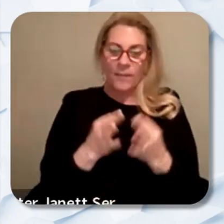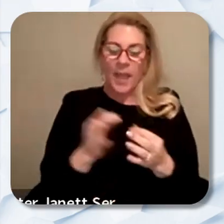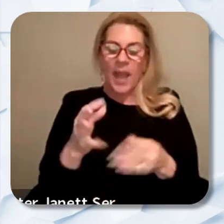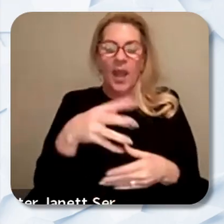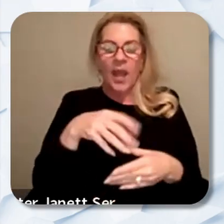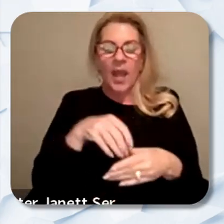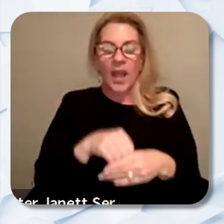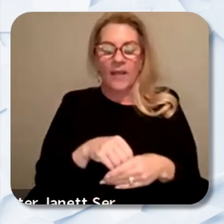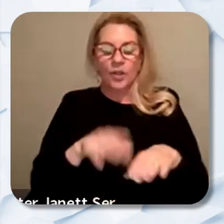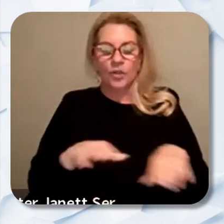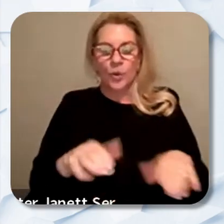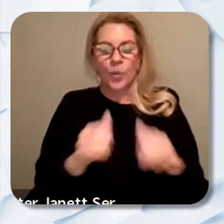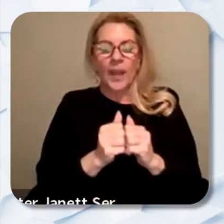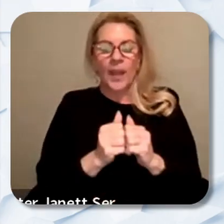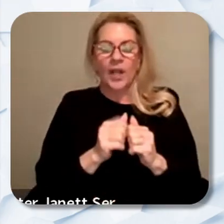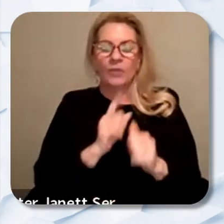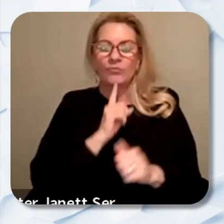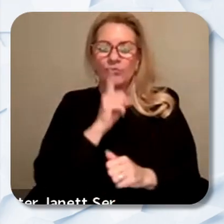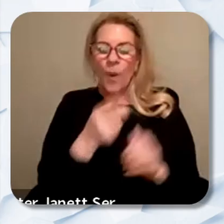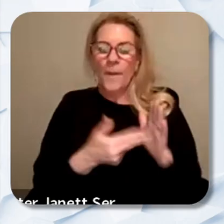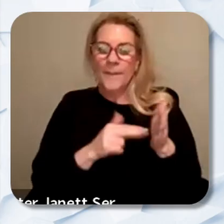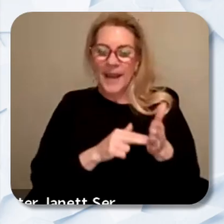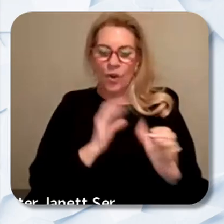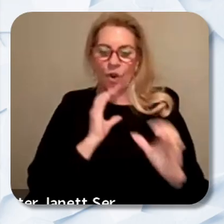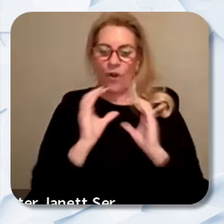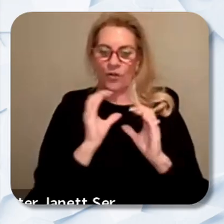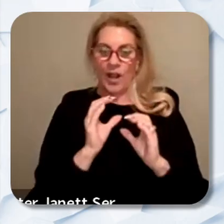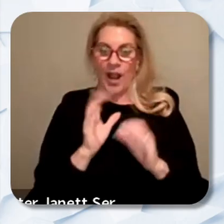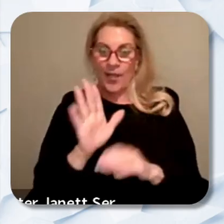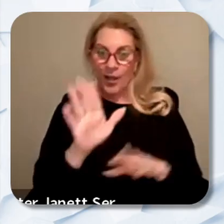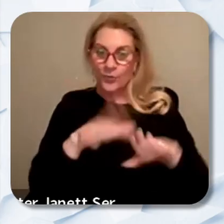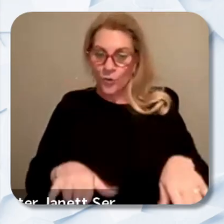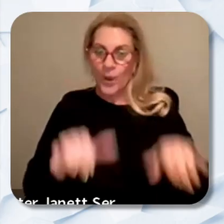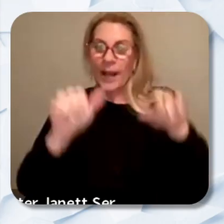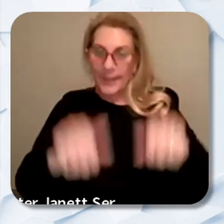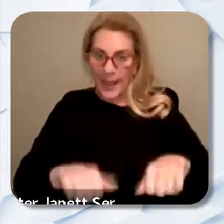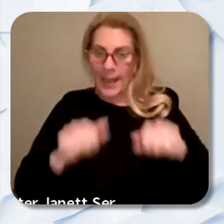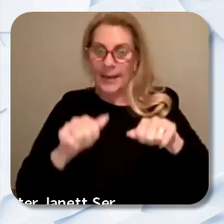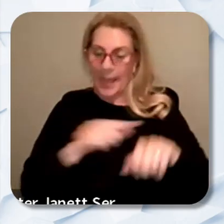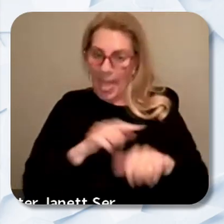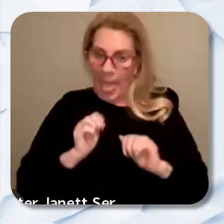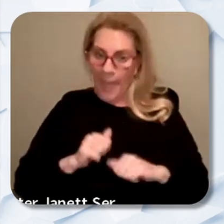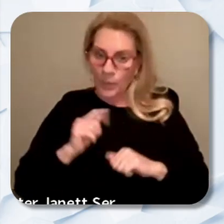meaningful conversation and that their children are capable. They are capable. For our kiddos I'm